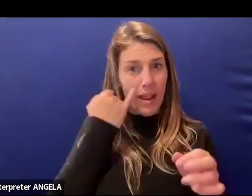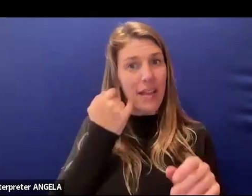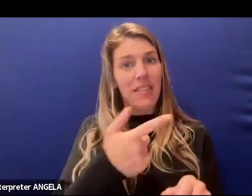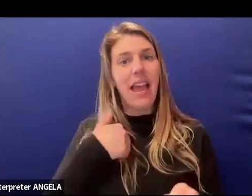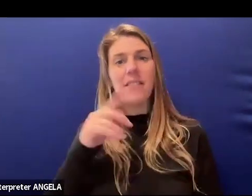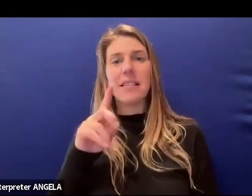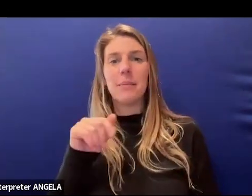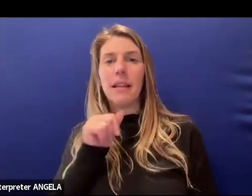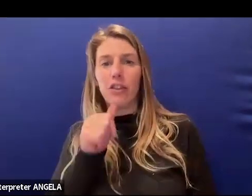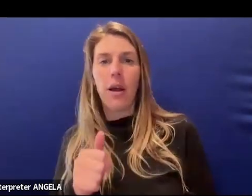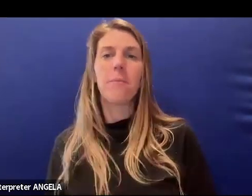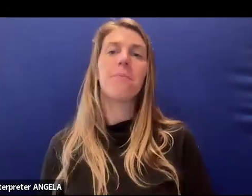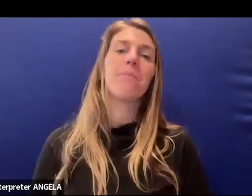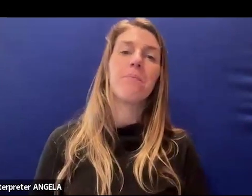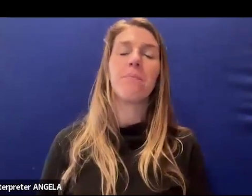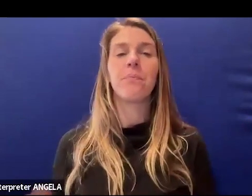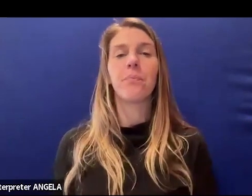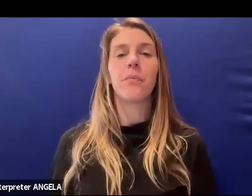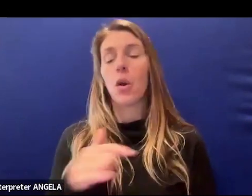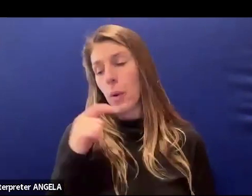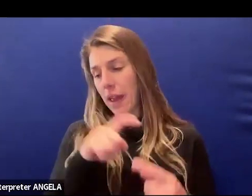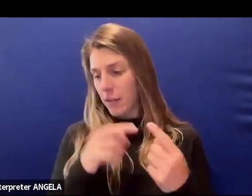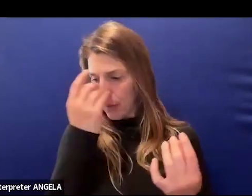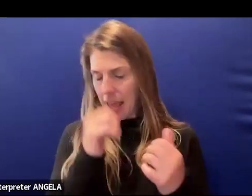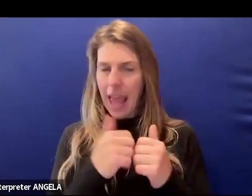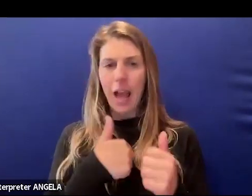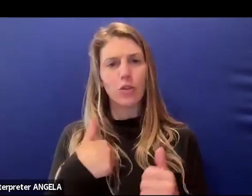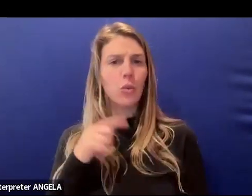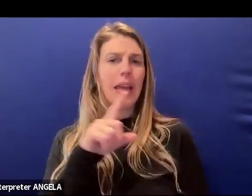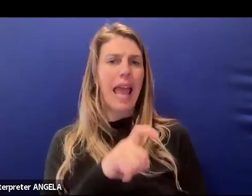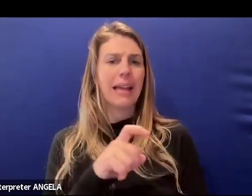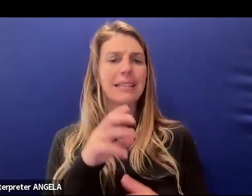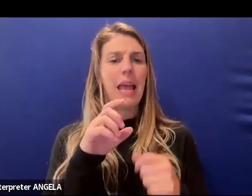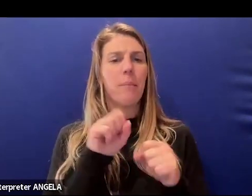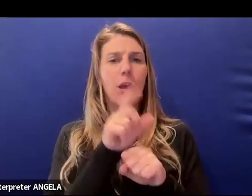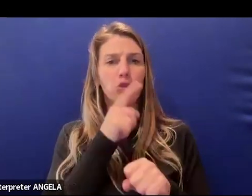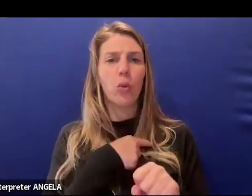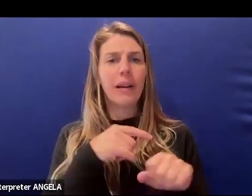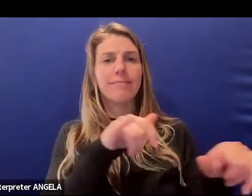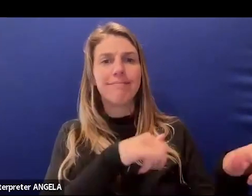whether somebody had a disability or not. We have to think about this and how we're asking a question and be consistent about it.